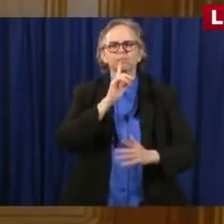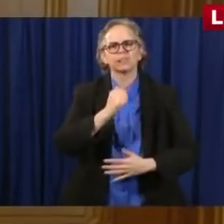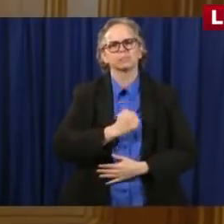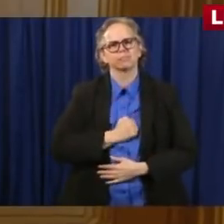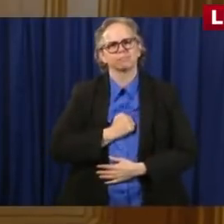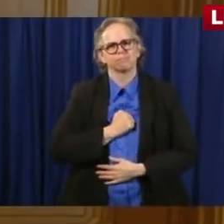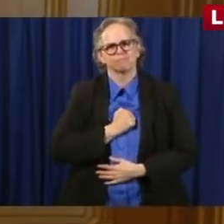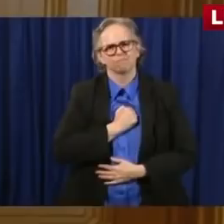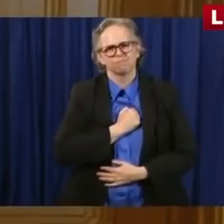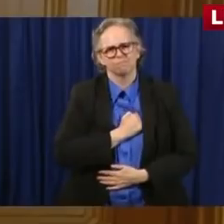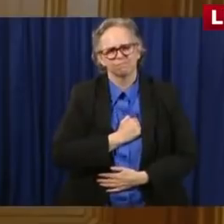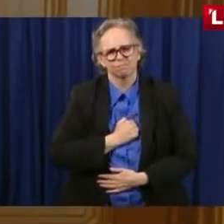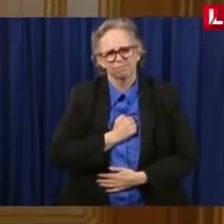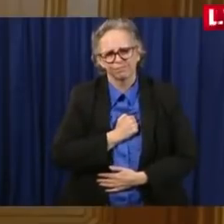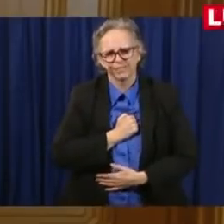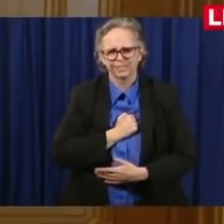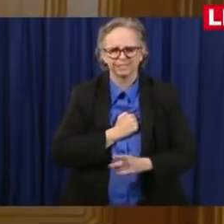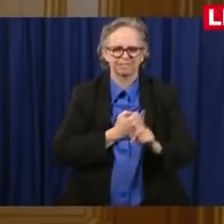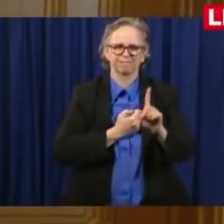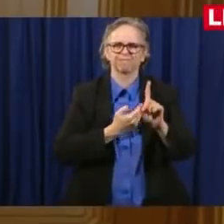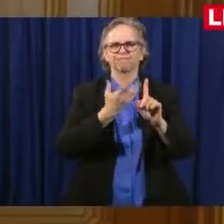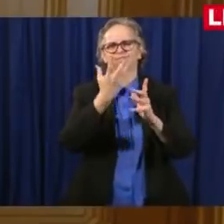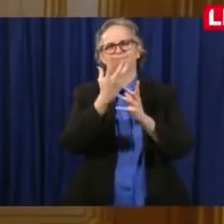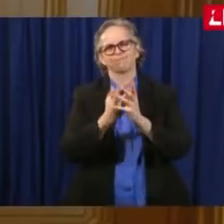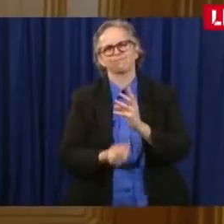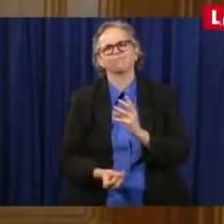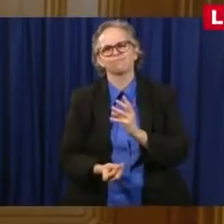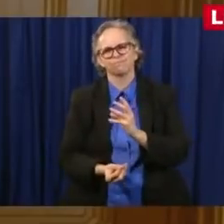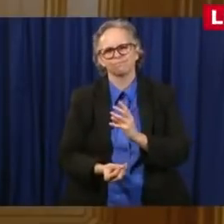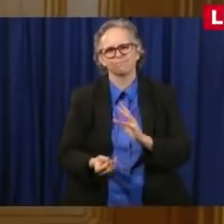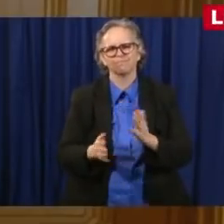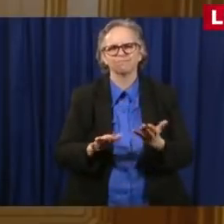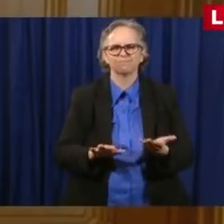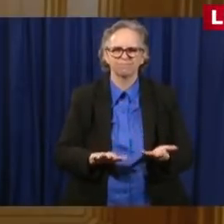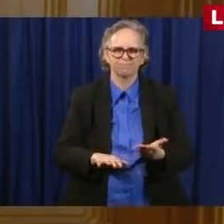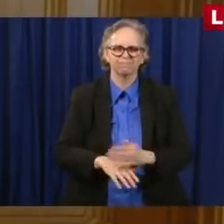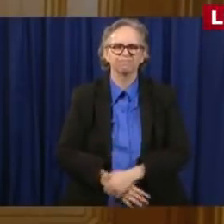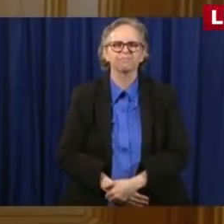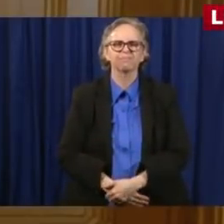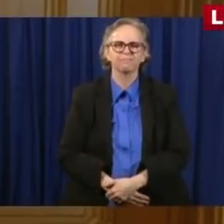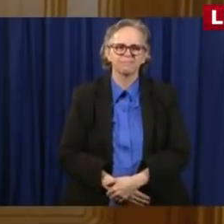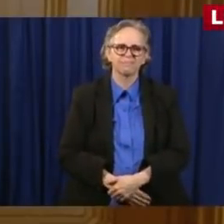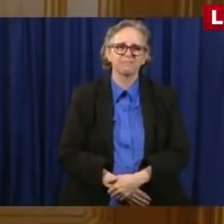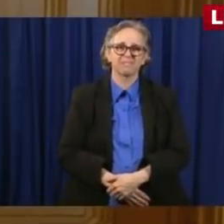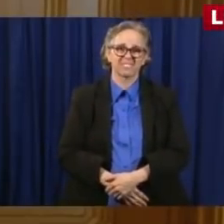YOU ARE ALL IN OUR PRAYERS AND WE ARE VERY SORRY.